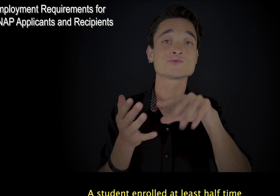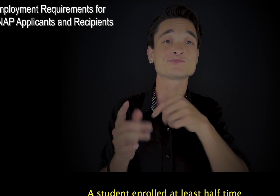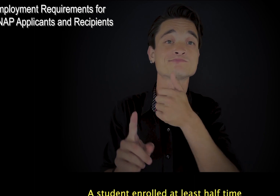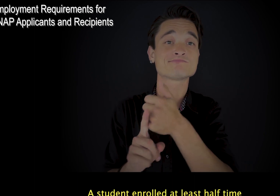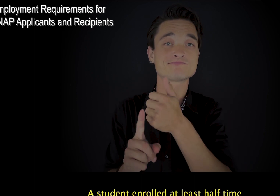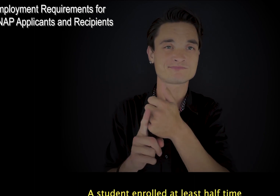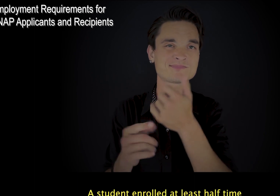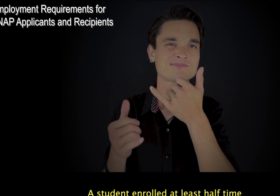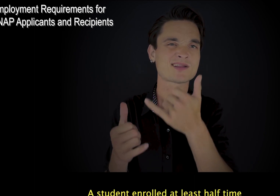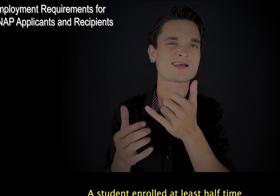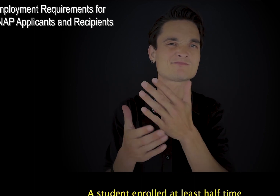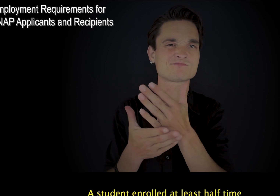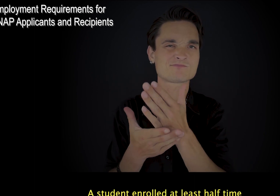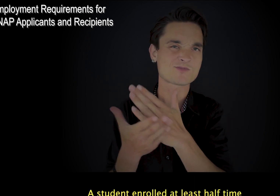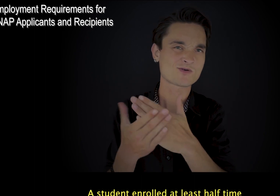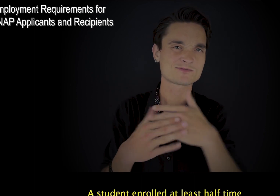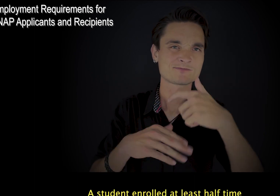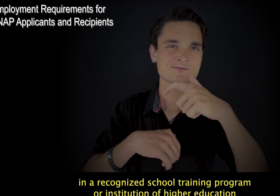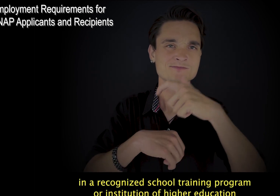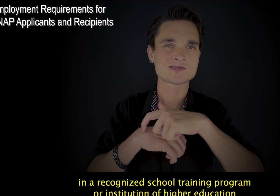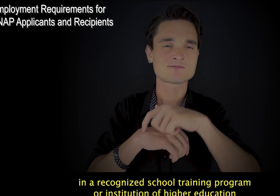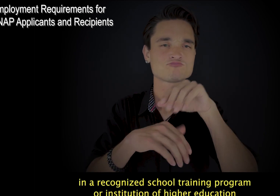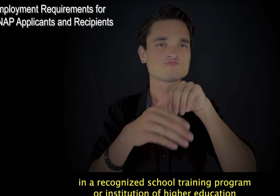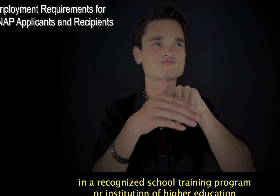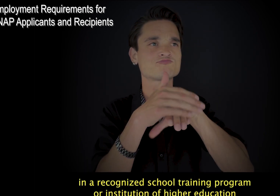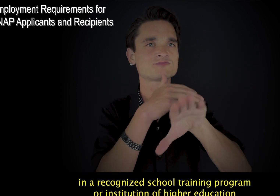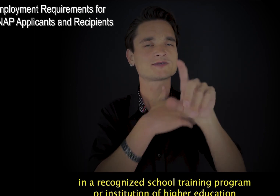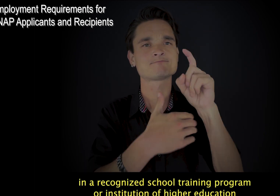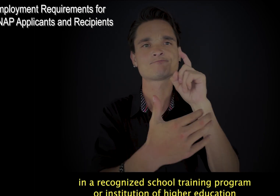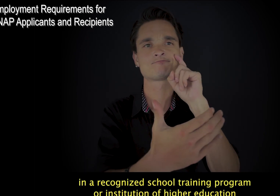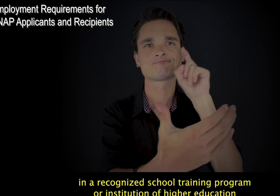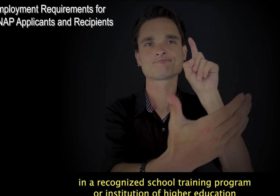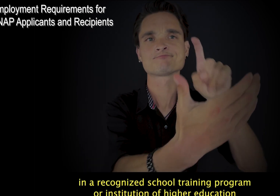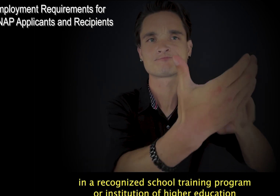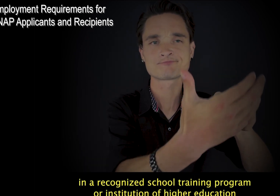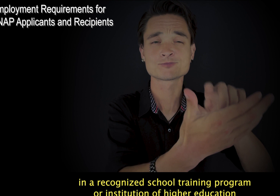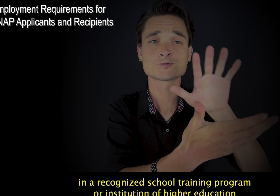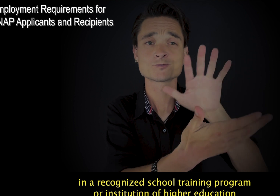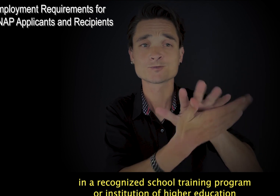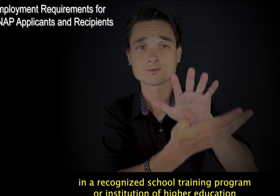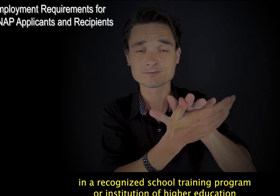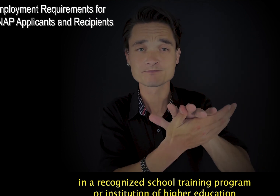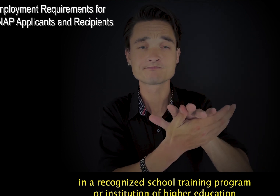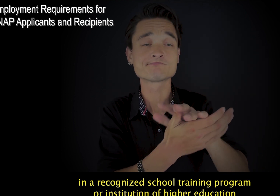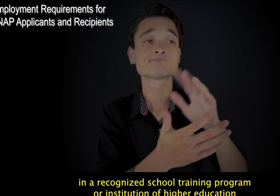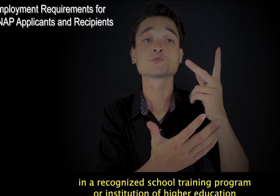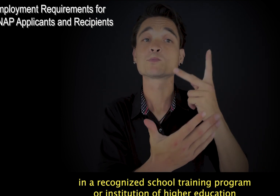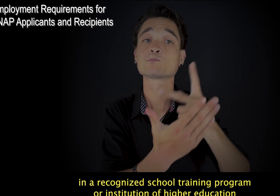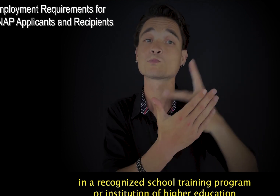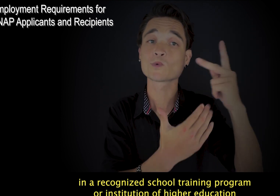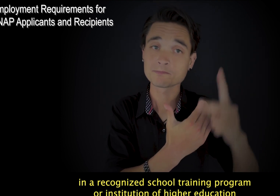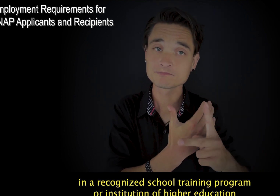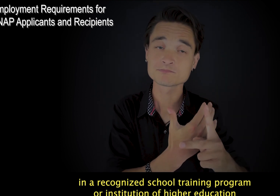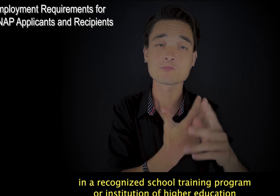A student enrolled at least half time in a recognized school training program or institution of higher education